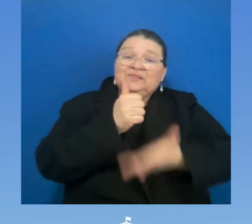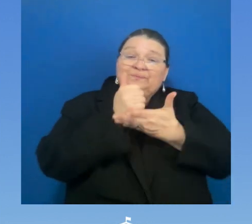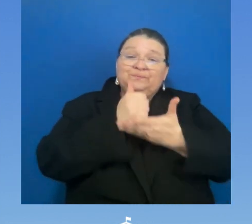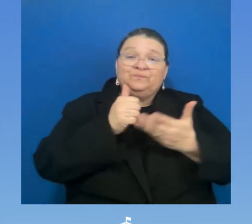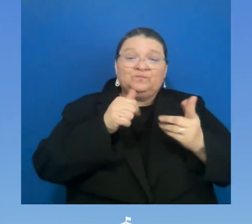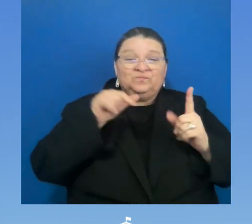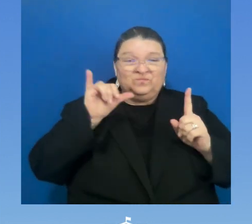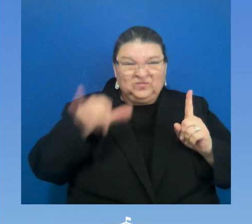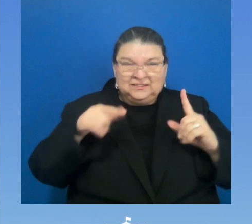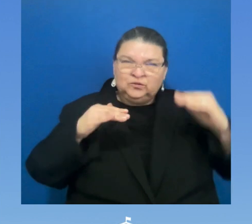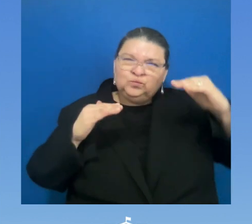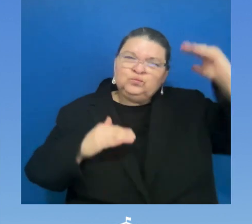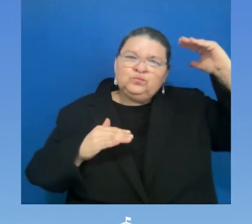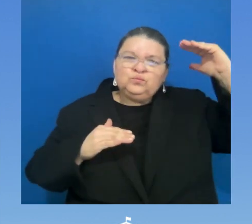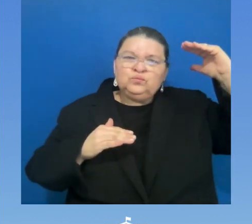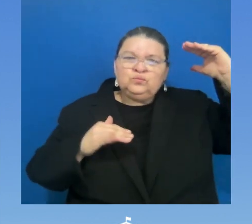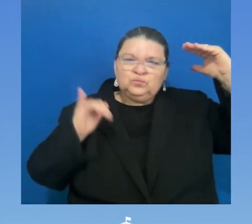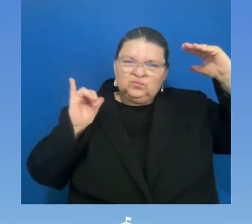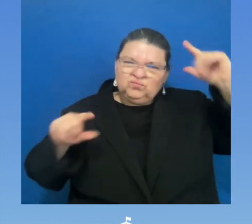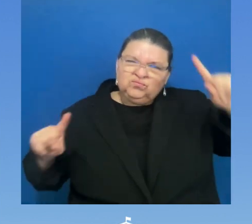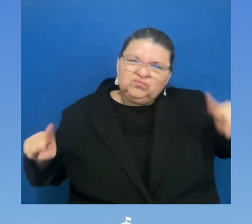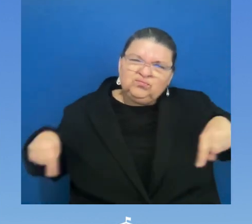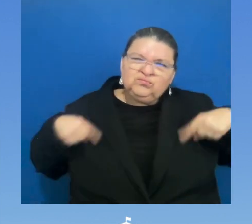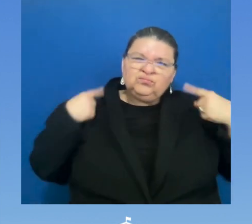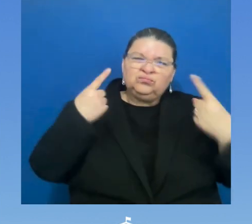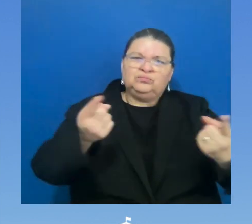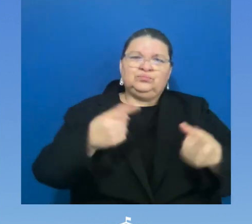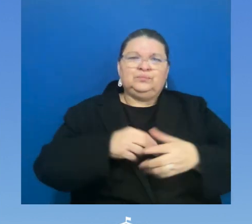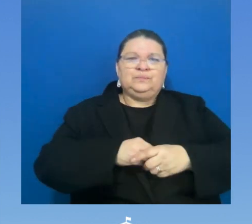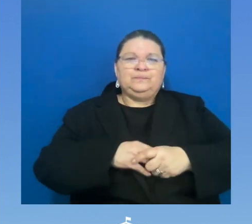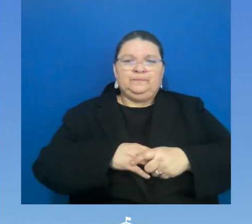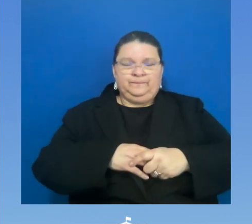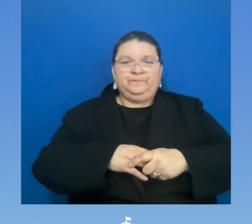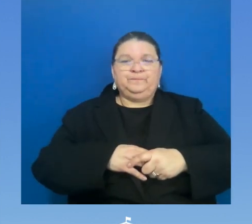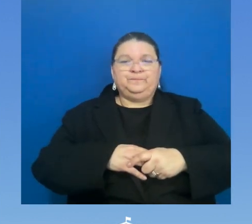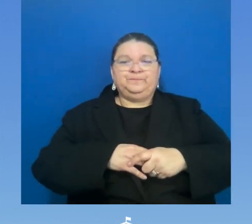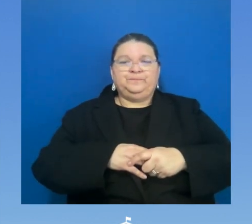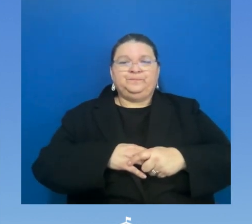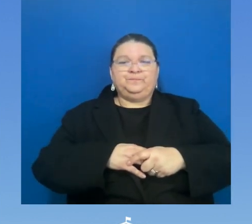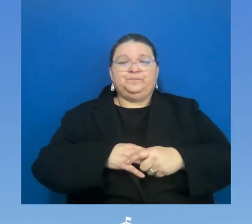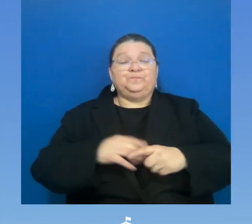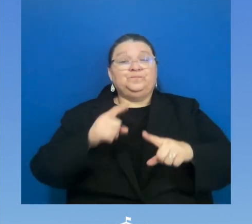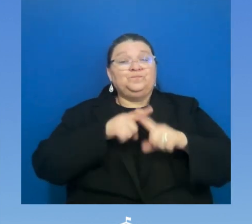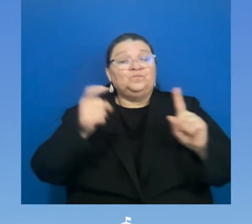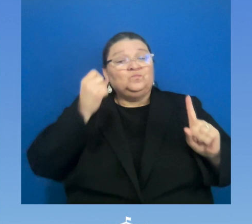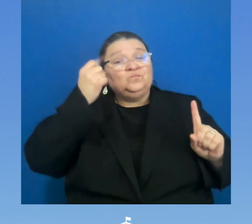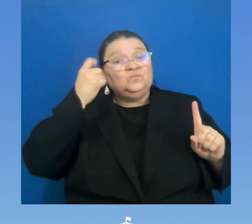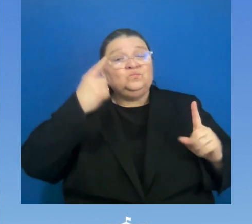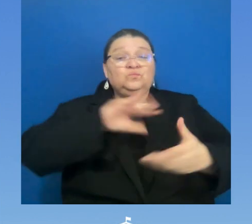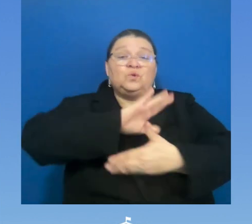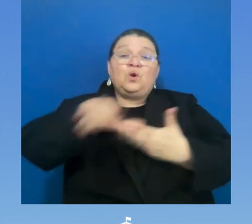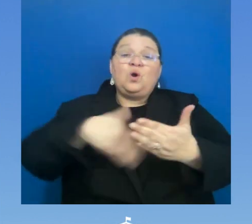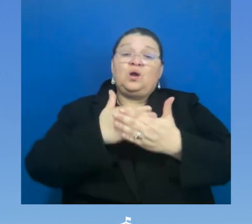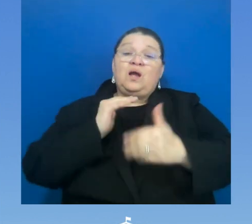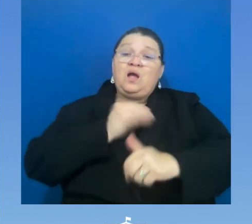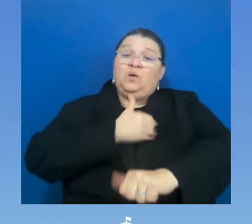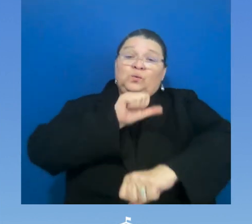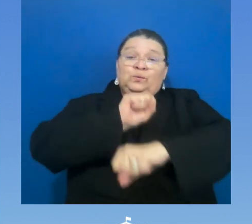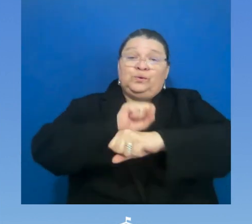We know, though, that what we've done is just a start. My question for those participating today